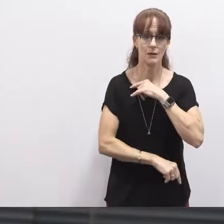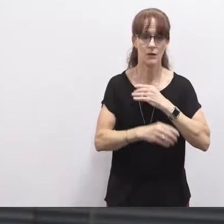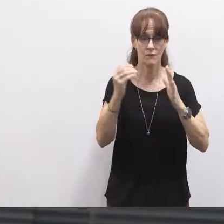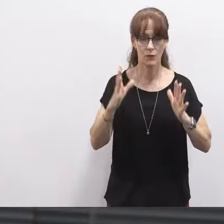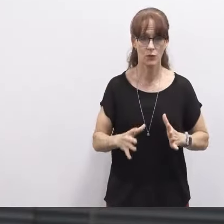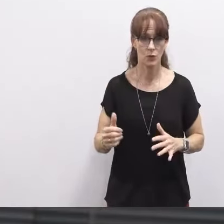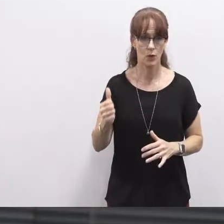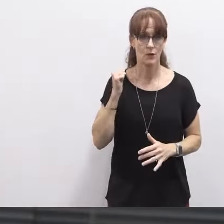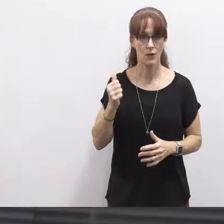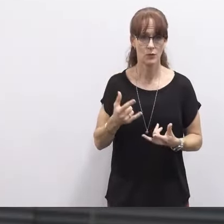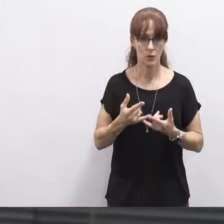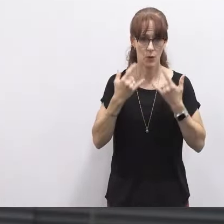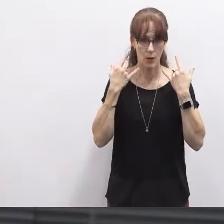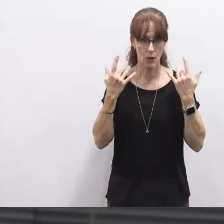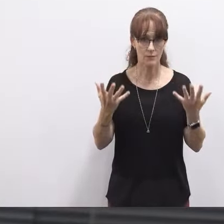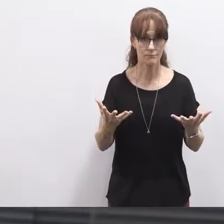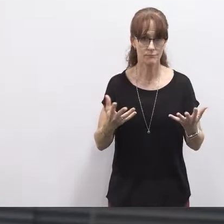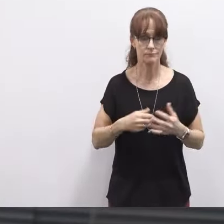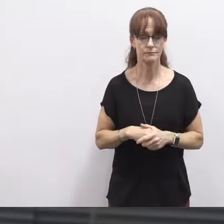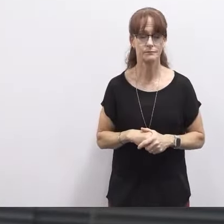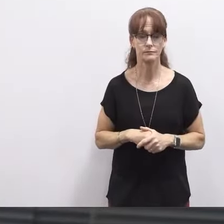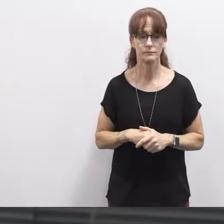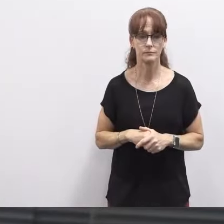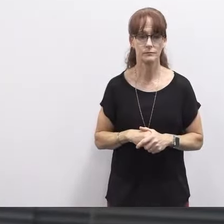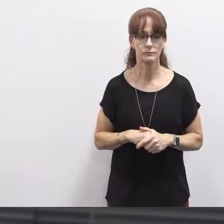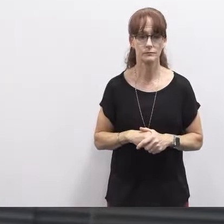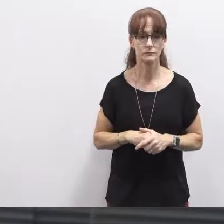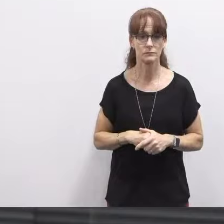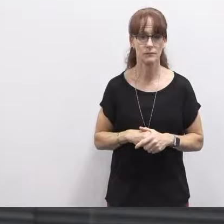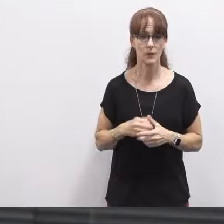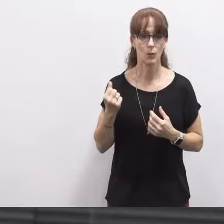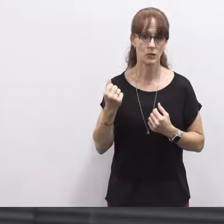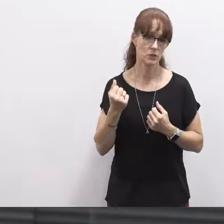who refuse to wear one? Will you lobby for our children to negate